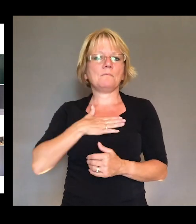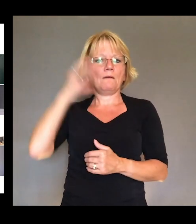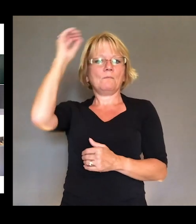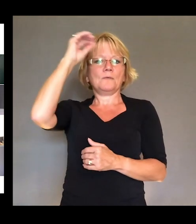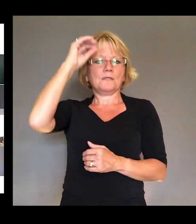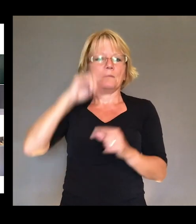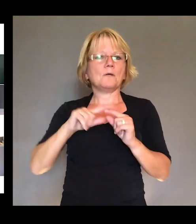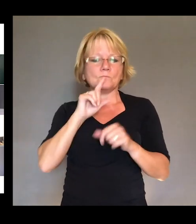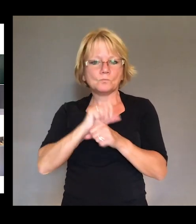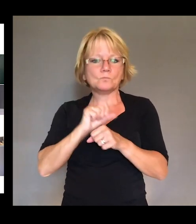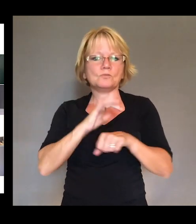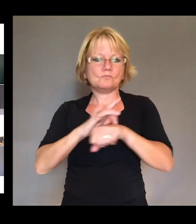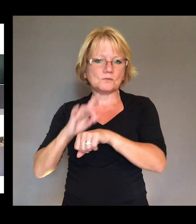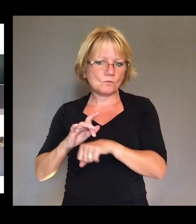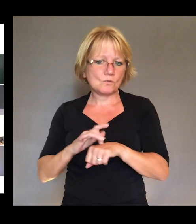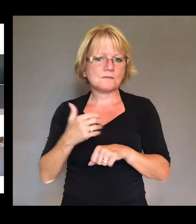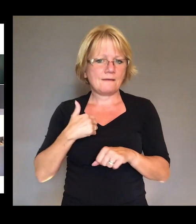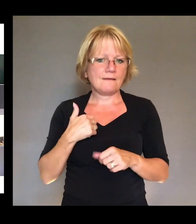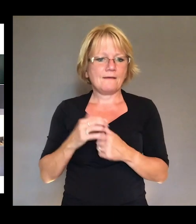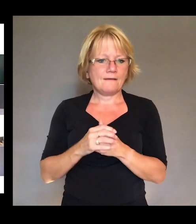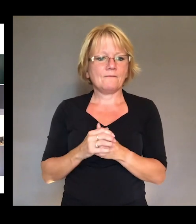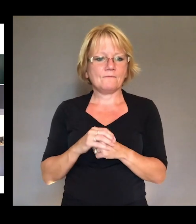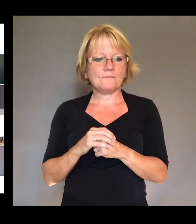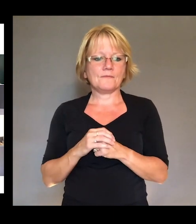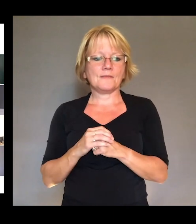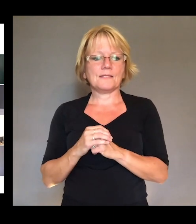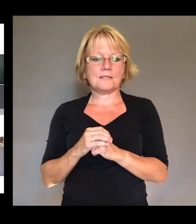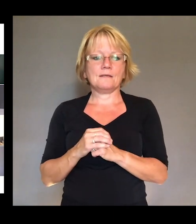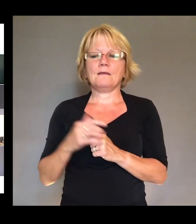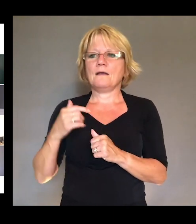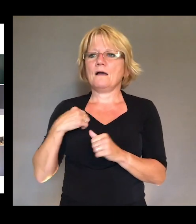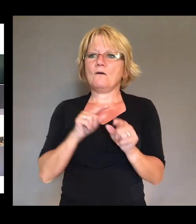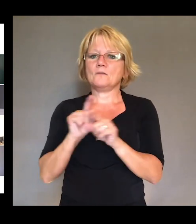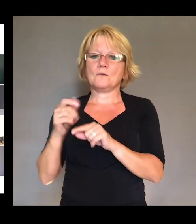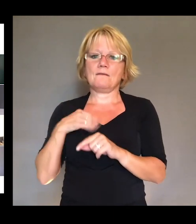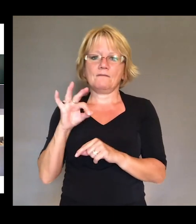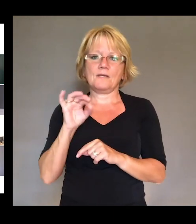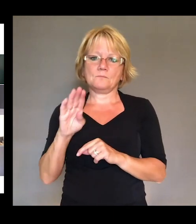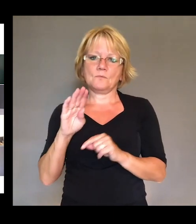We provide resources and stuff. 'Cause I listed a Facebook group that I moderate,